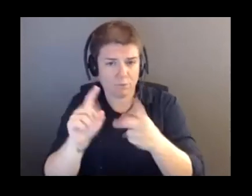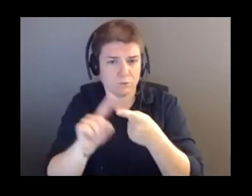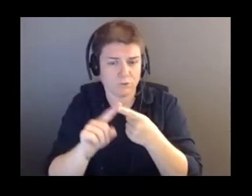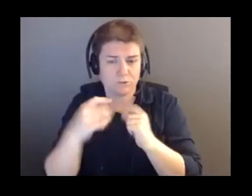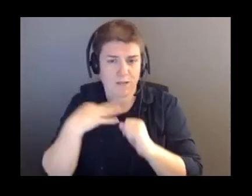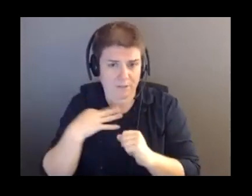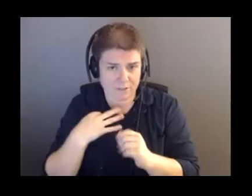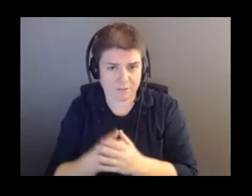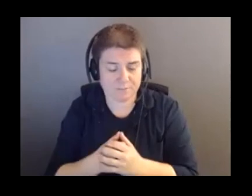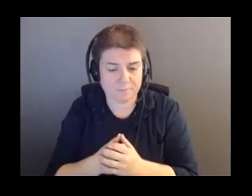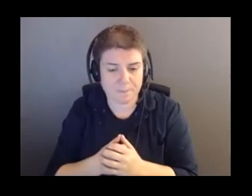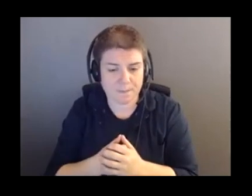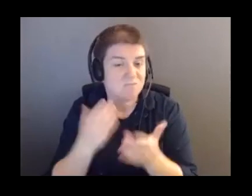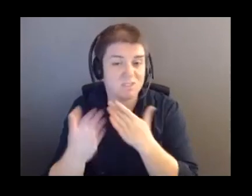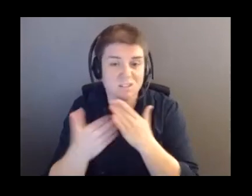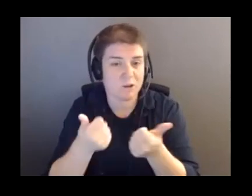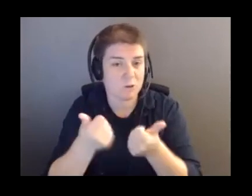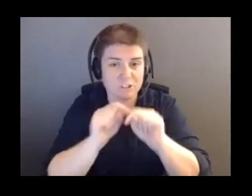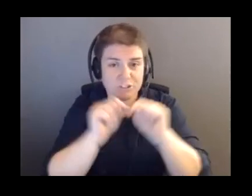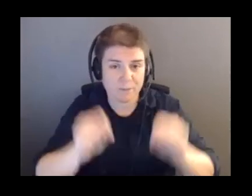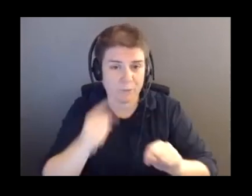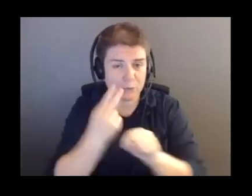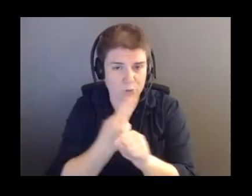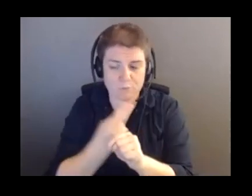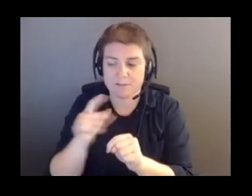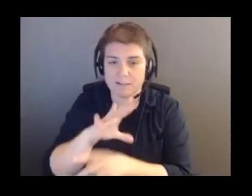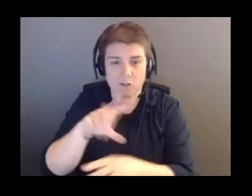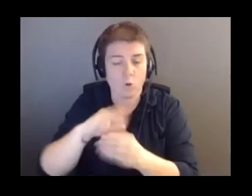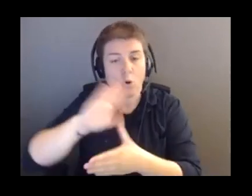Regardless of the template you use, it must include all your expenses and any project